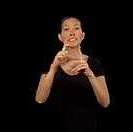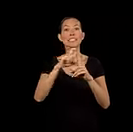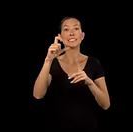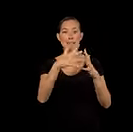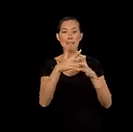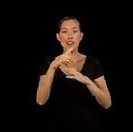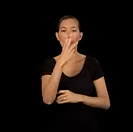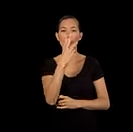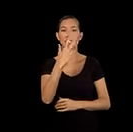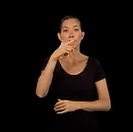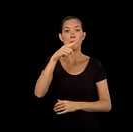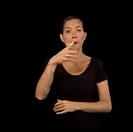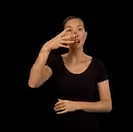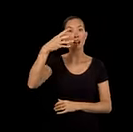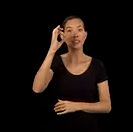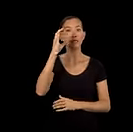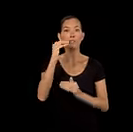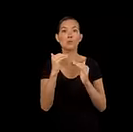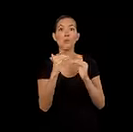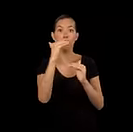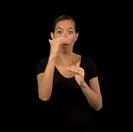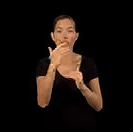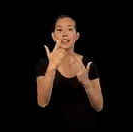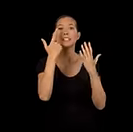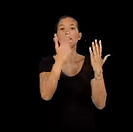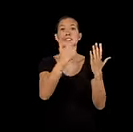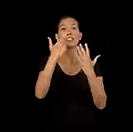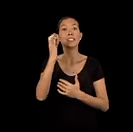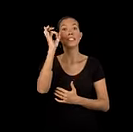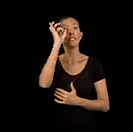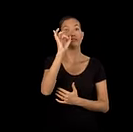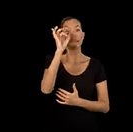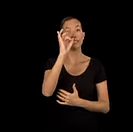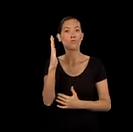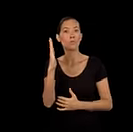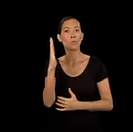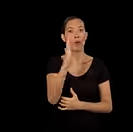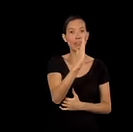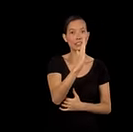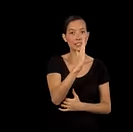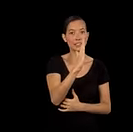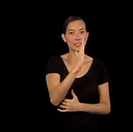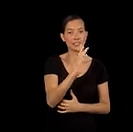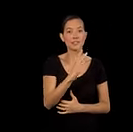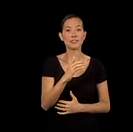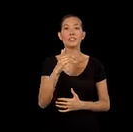Washington DC in the USA is 38.9 degrees north and 77 degrees west.